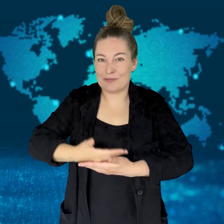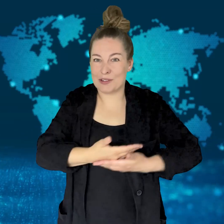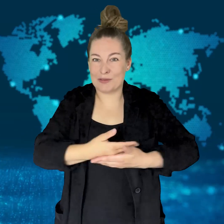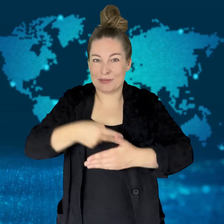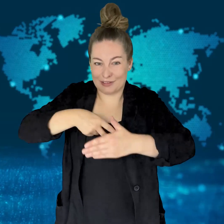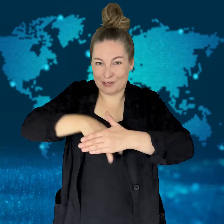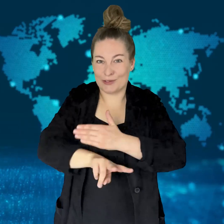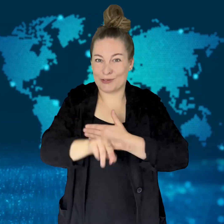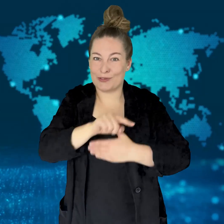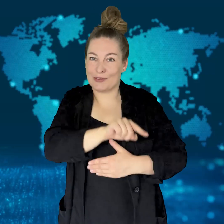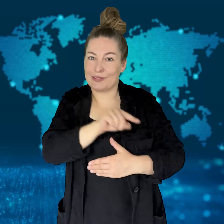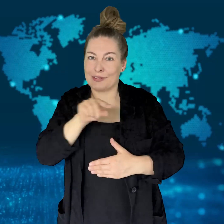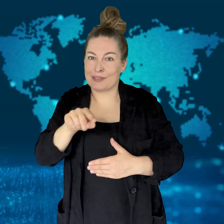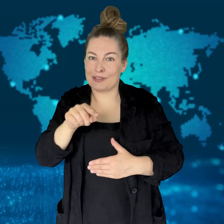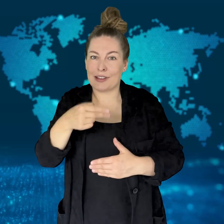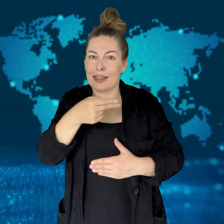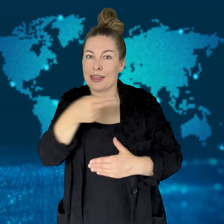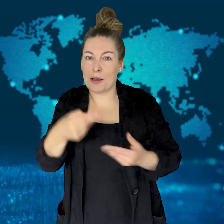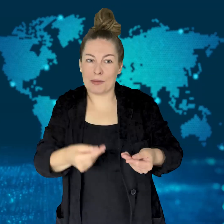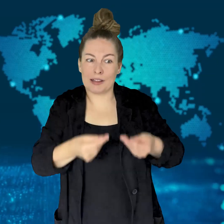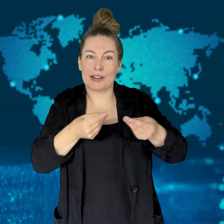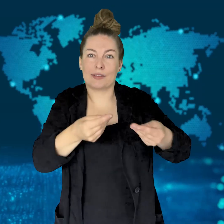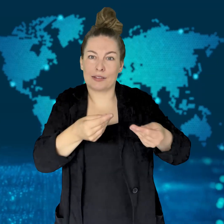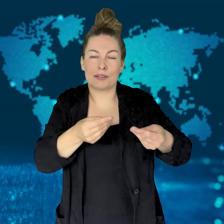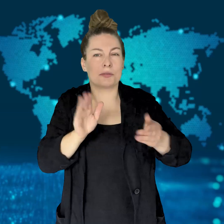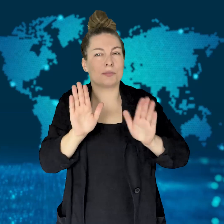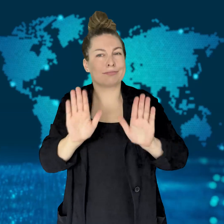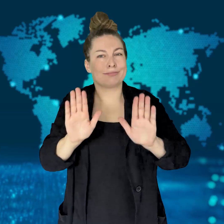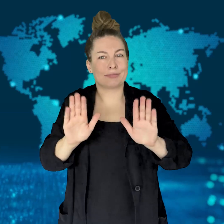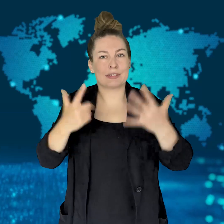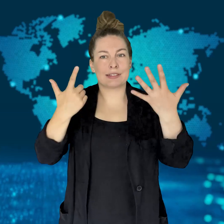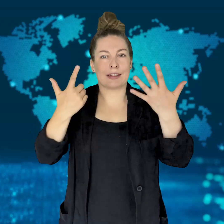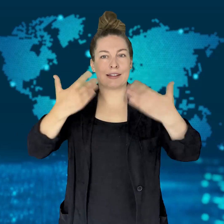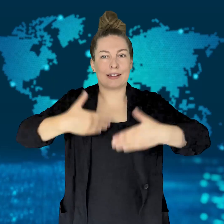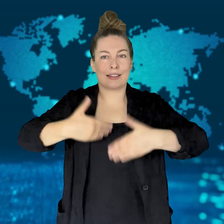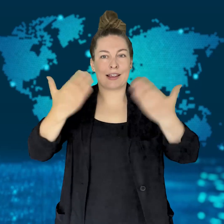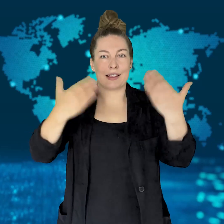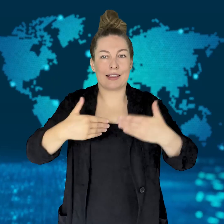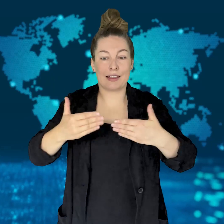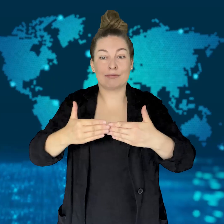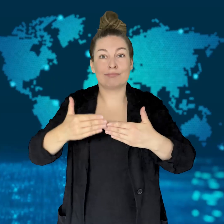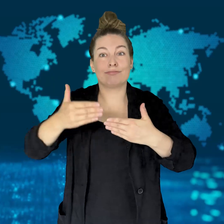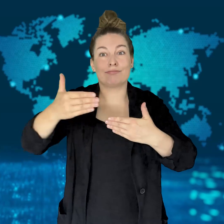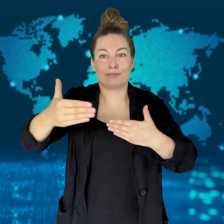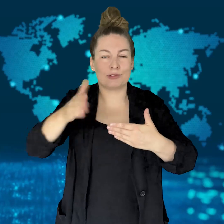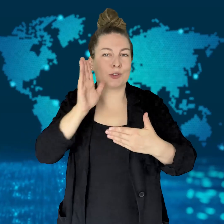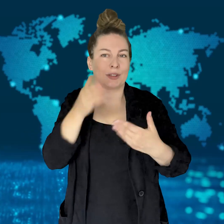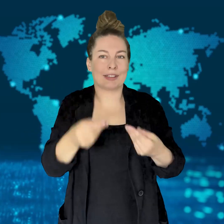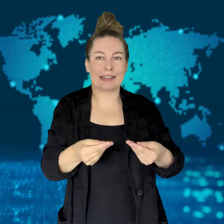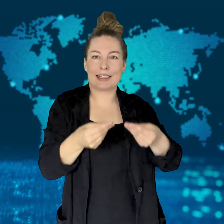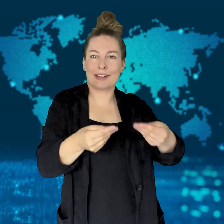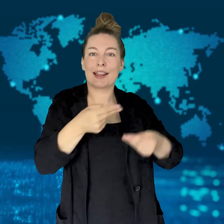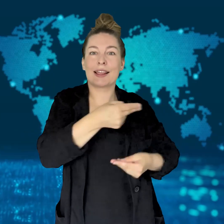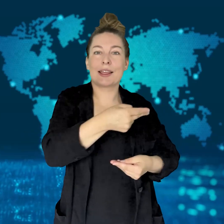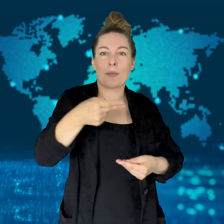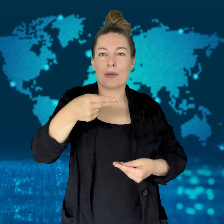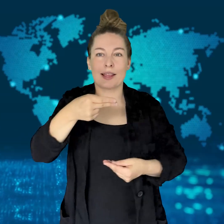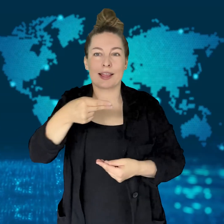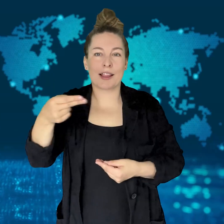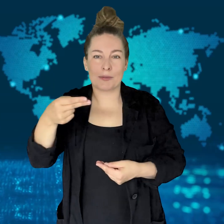According to Thai officials, the twin elephants will be named seven days